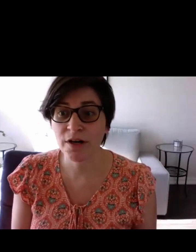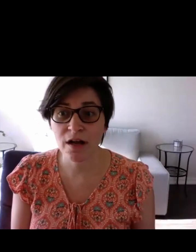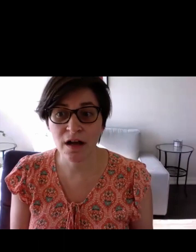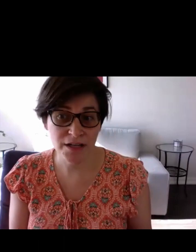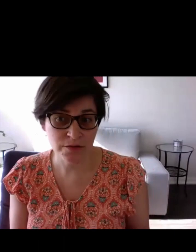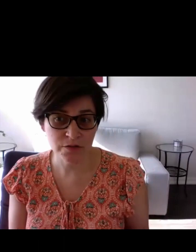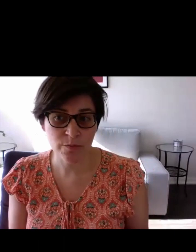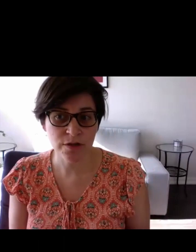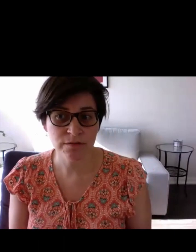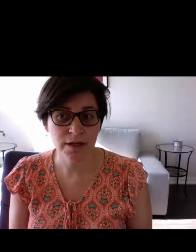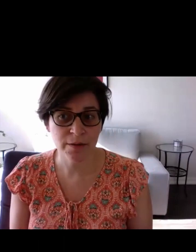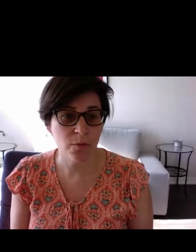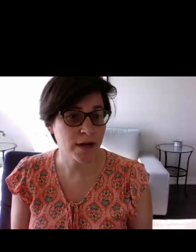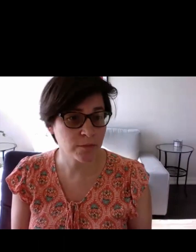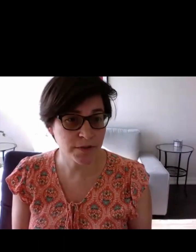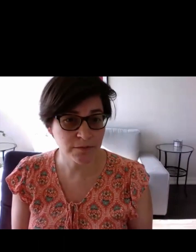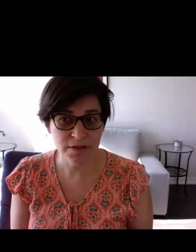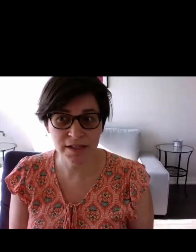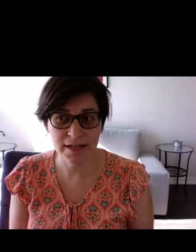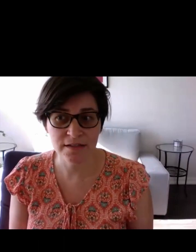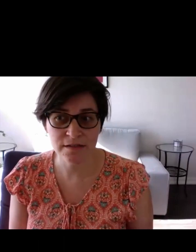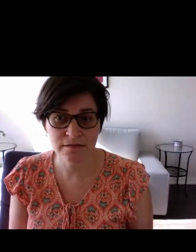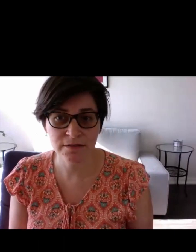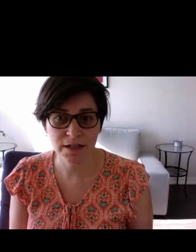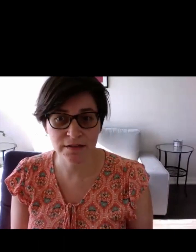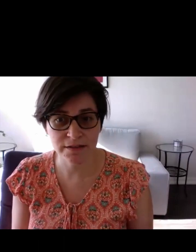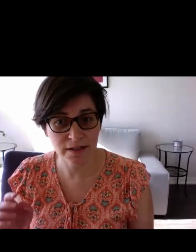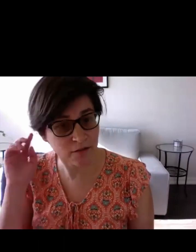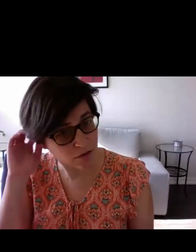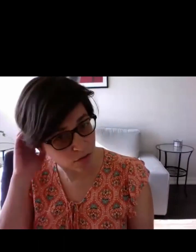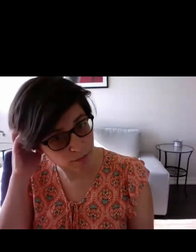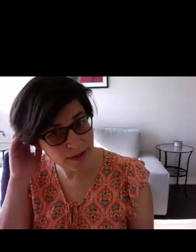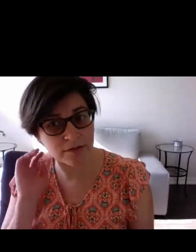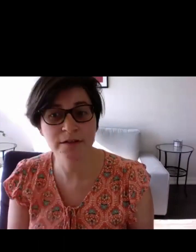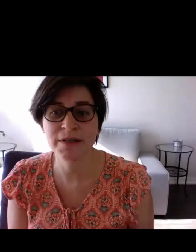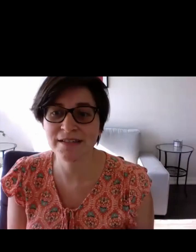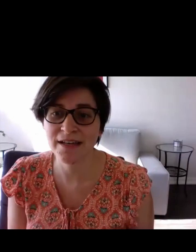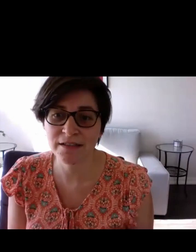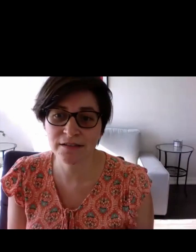For an audio description, I am a white woman with glasses and a short brown pixie cut.